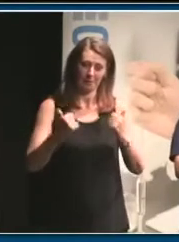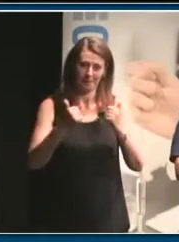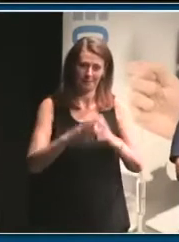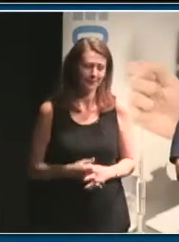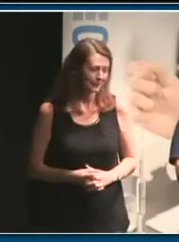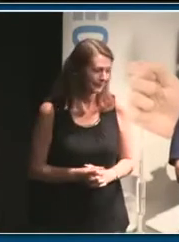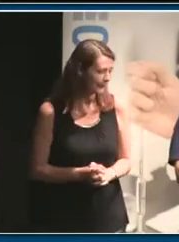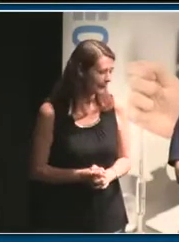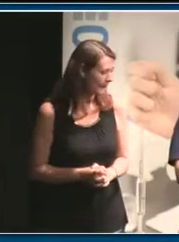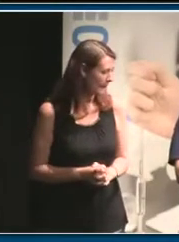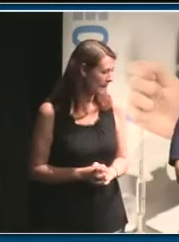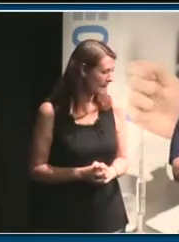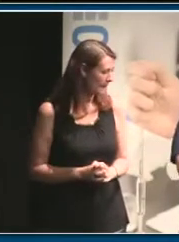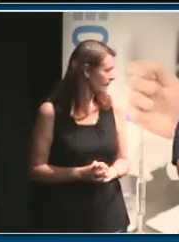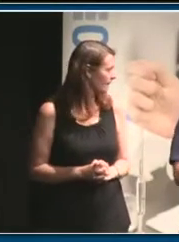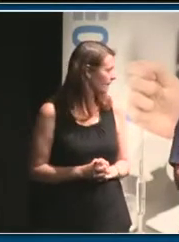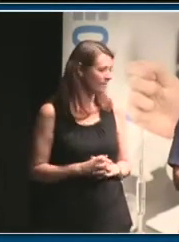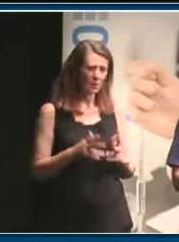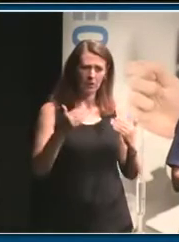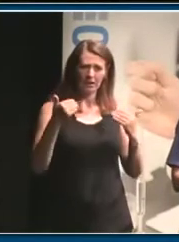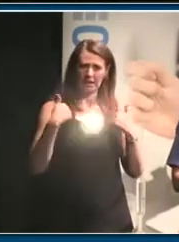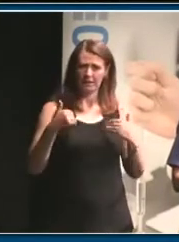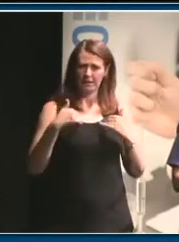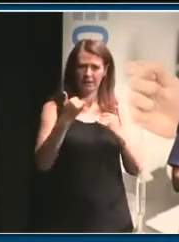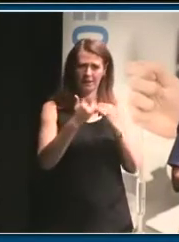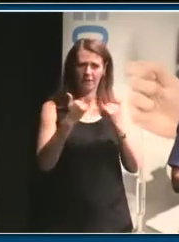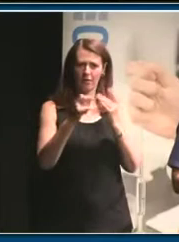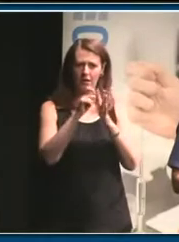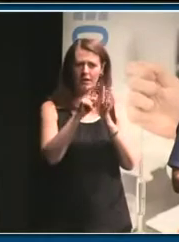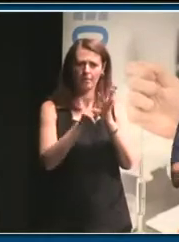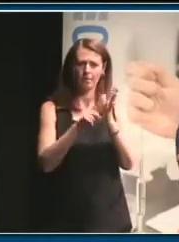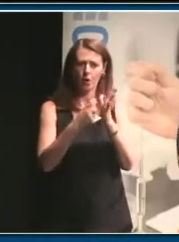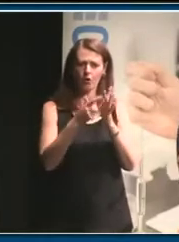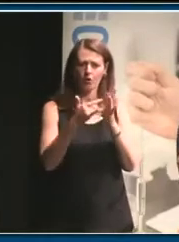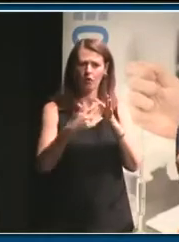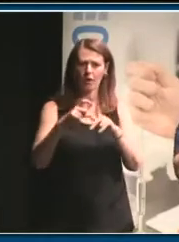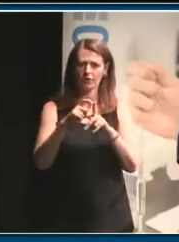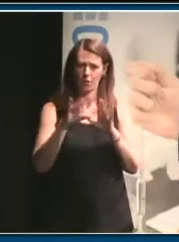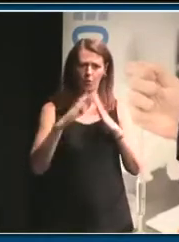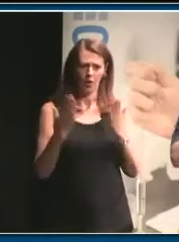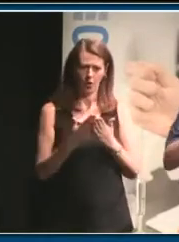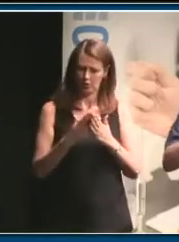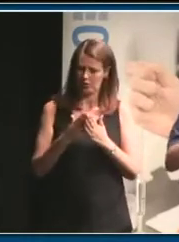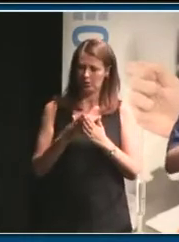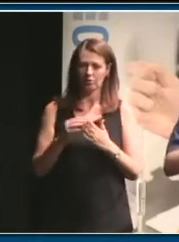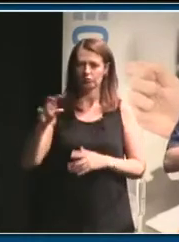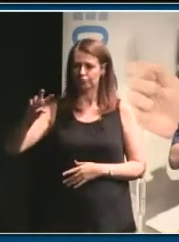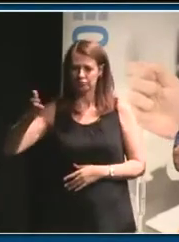We are living in a very polarized world you turn on the radio, you open up a newspaper, you